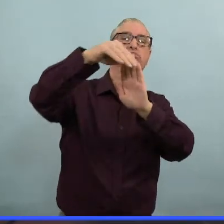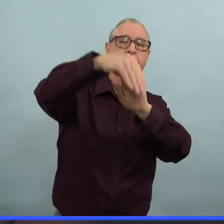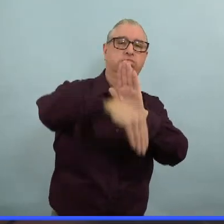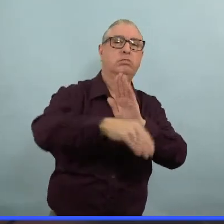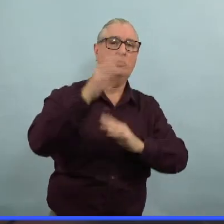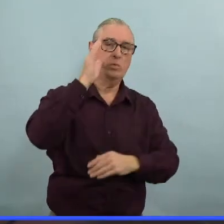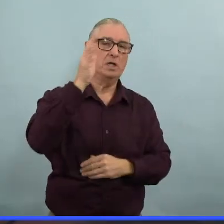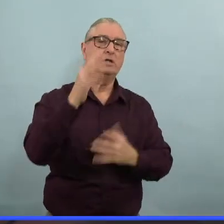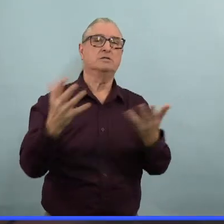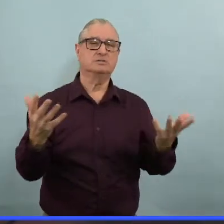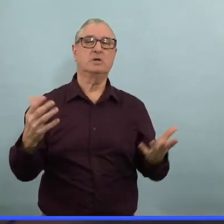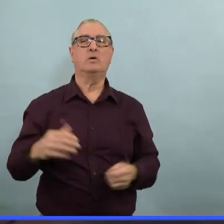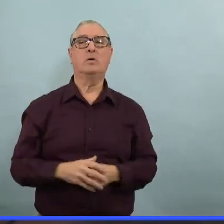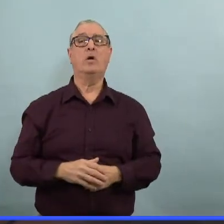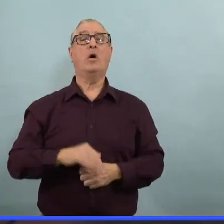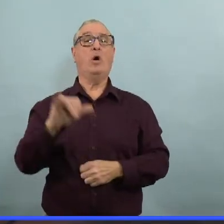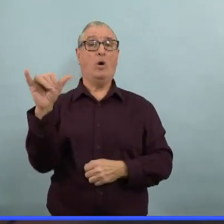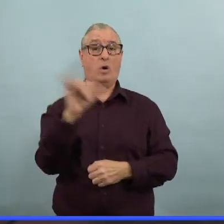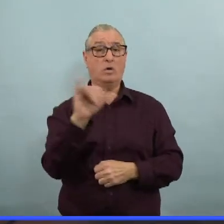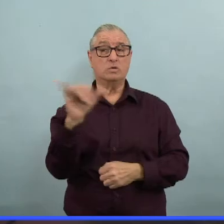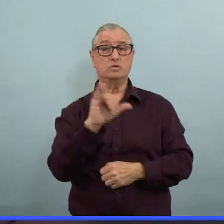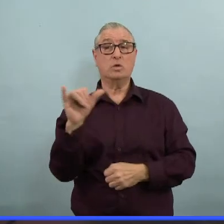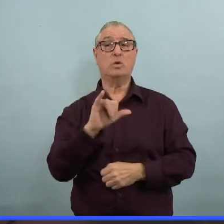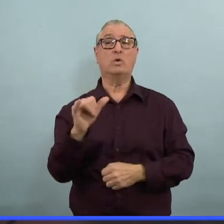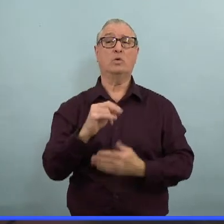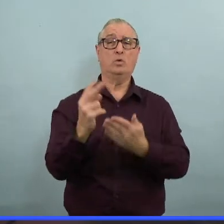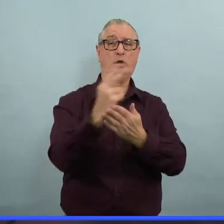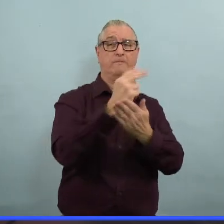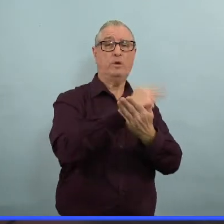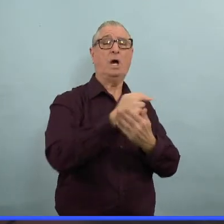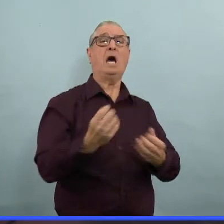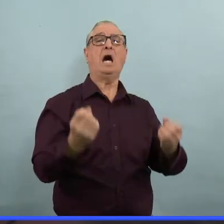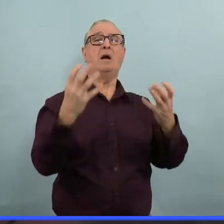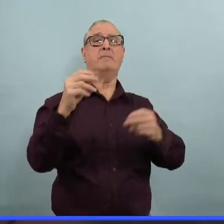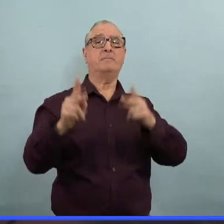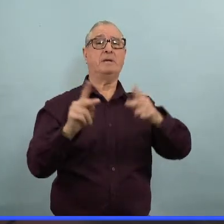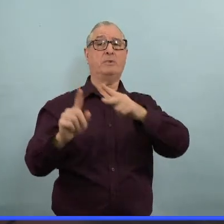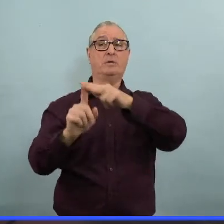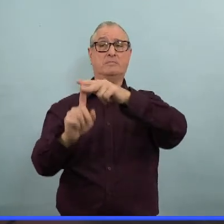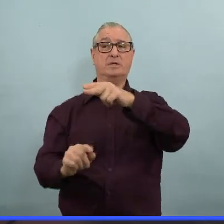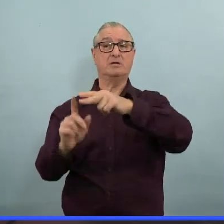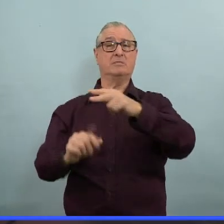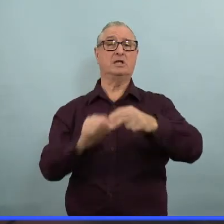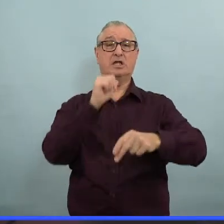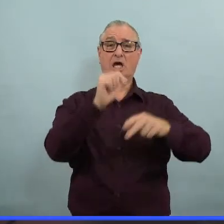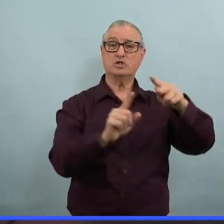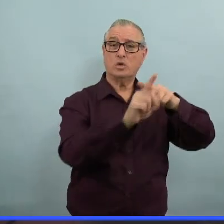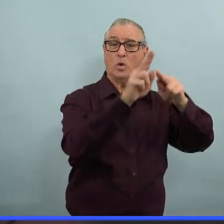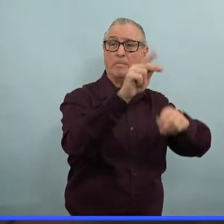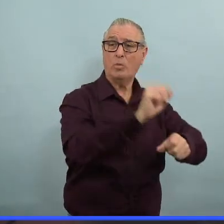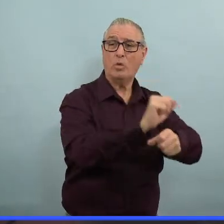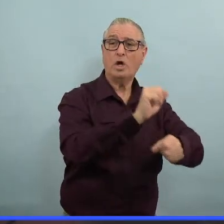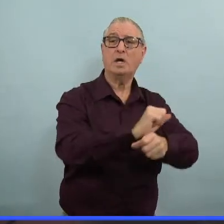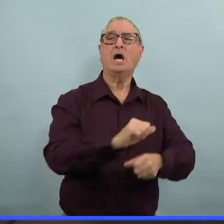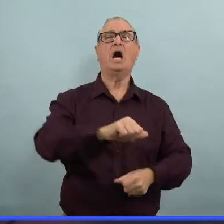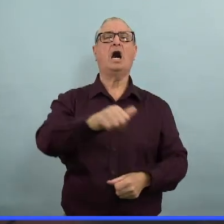absenteeism rates and their test rates and we see those are all showing us a peak a week or